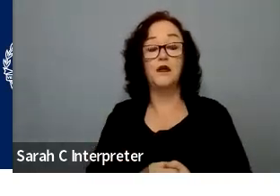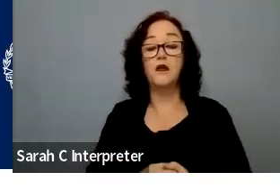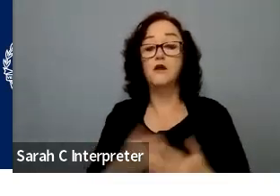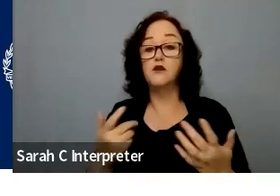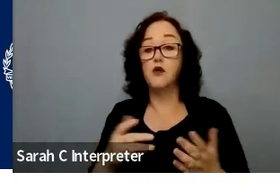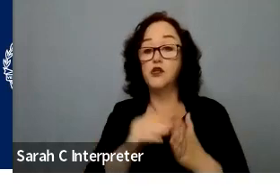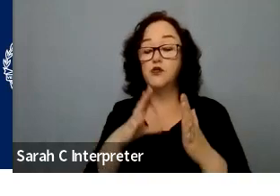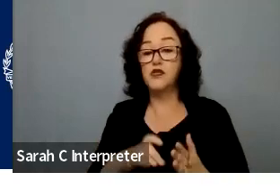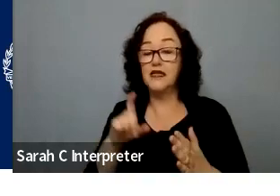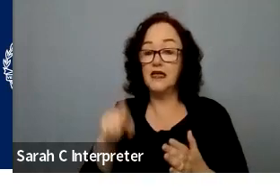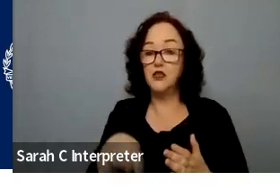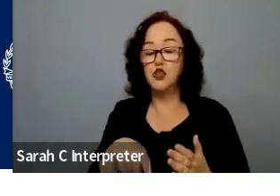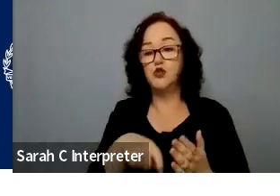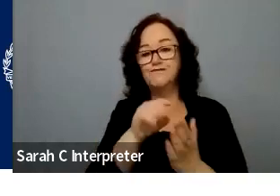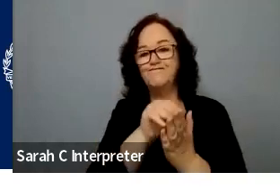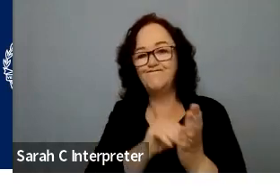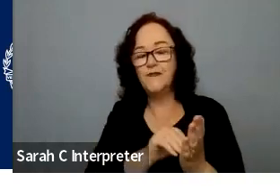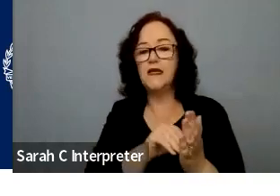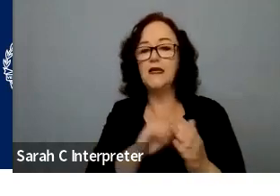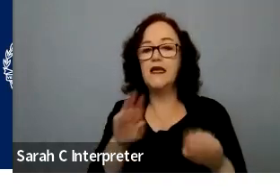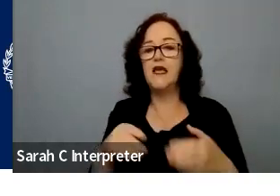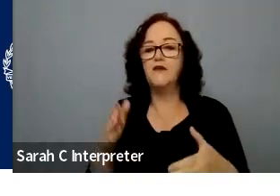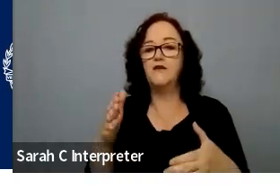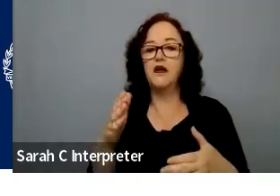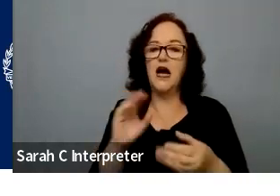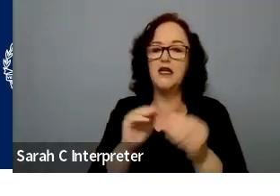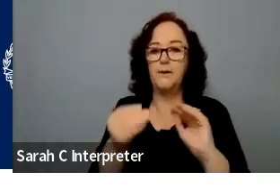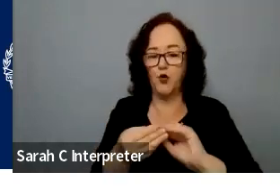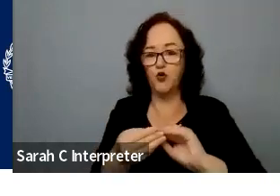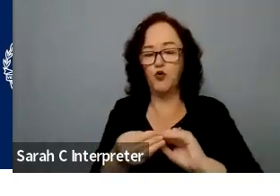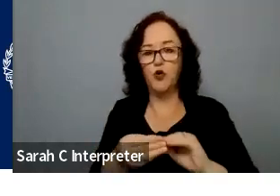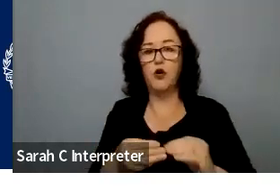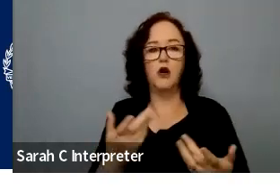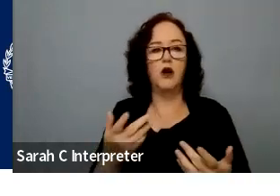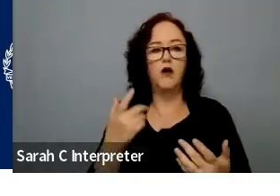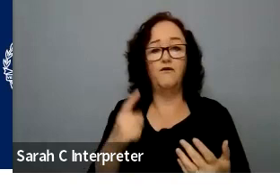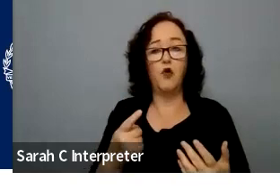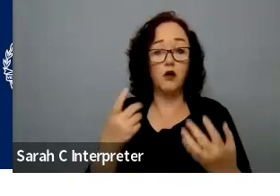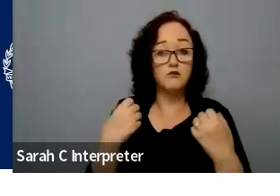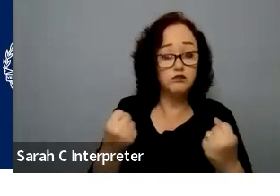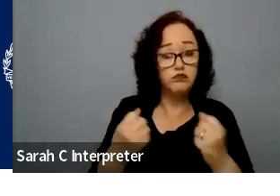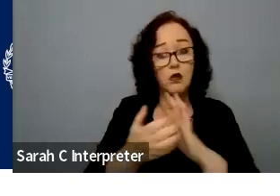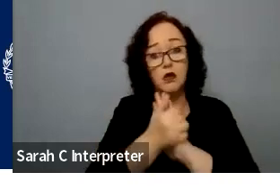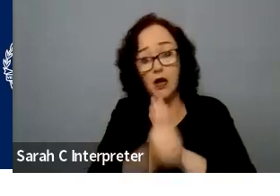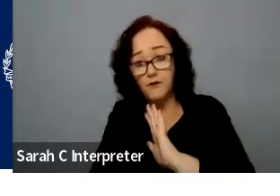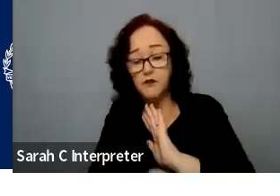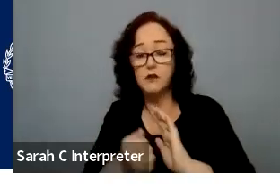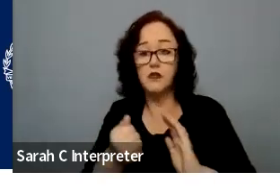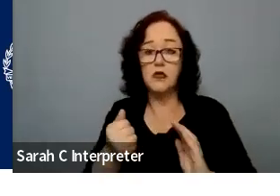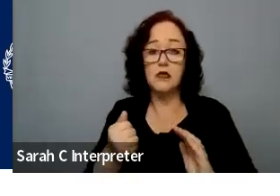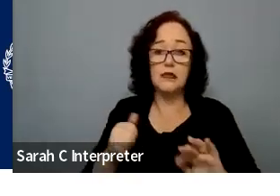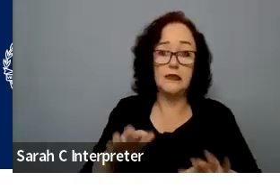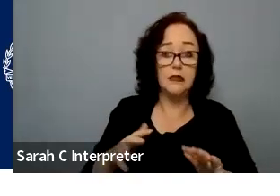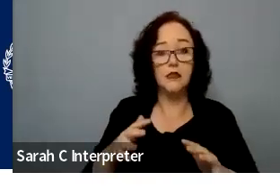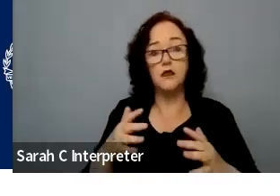competence, anxiety level, a few other things in providing care for these three persons who